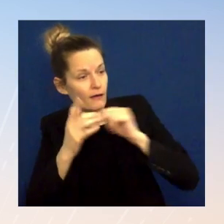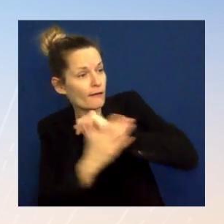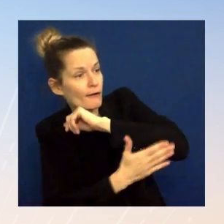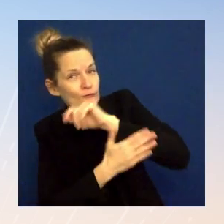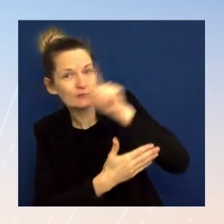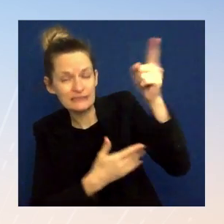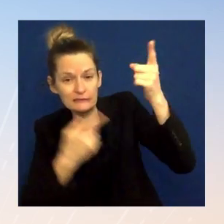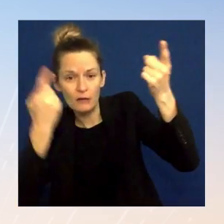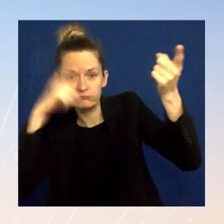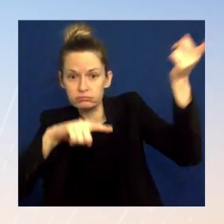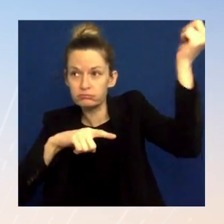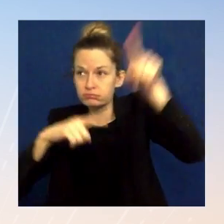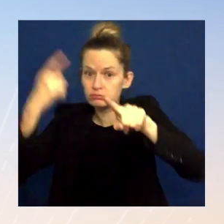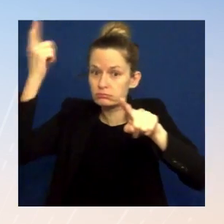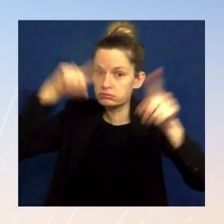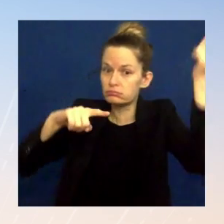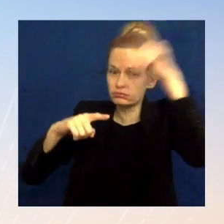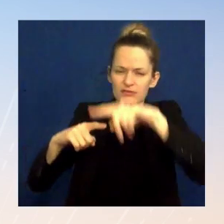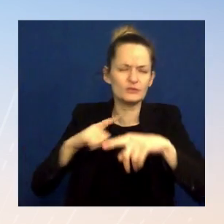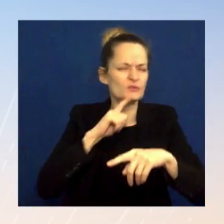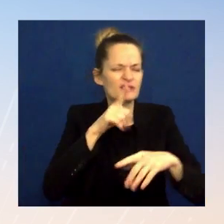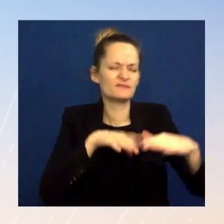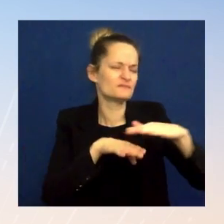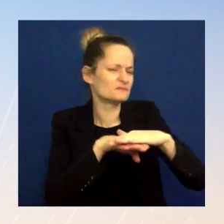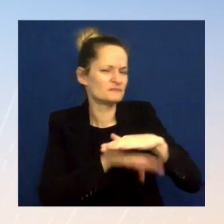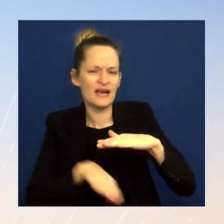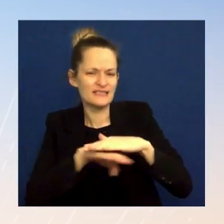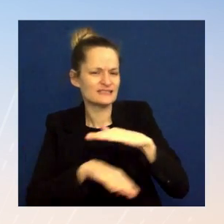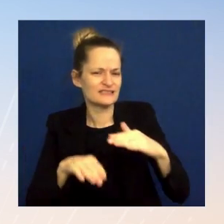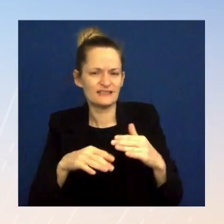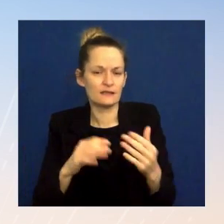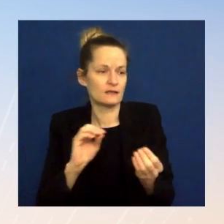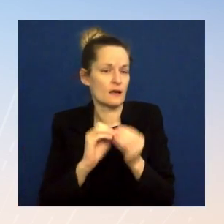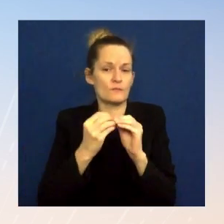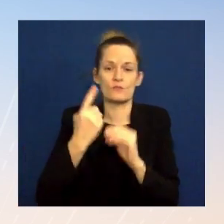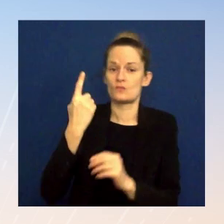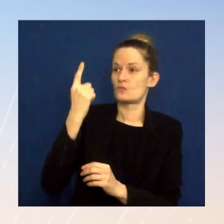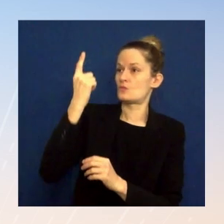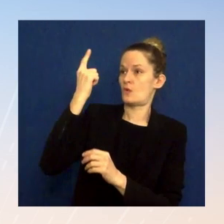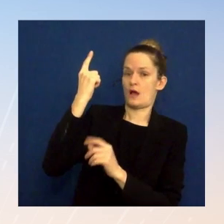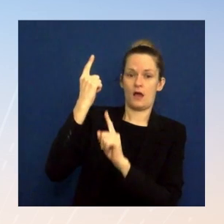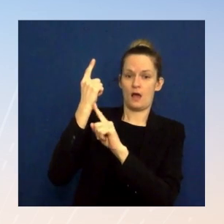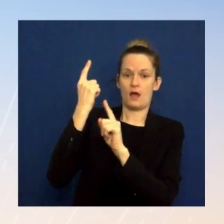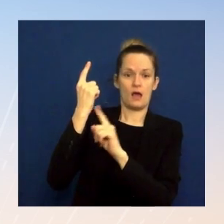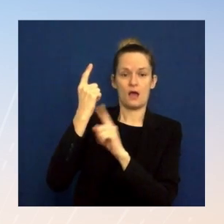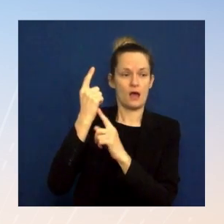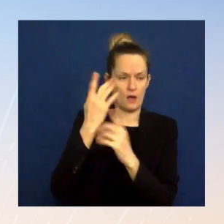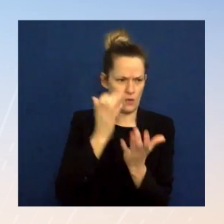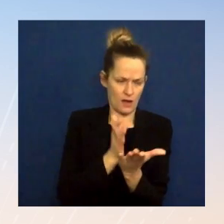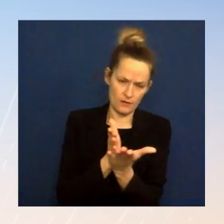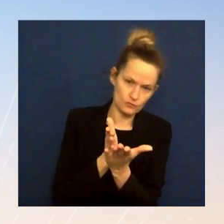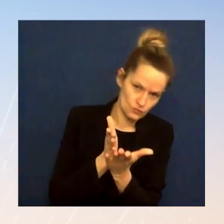For one thing: transparency. How do we know, at every level, where there may be bottlenecks or breaks in the supply chain